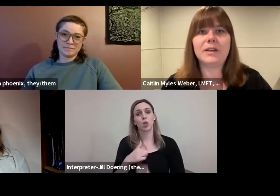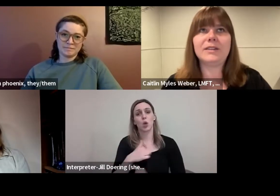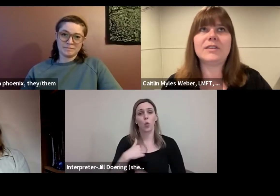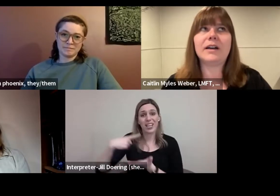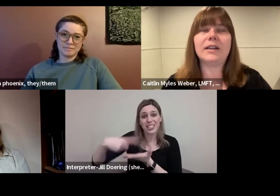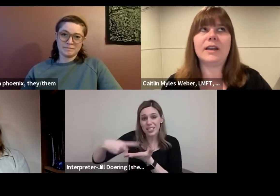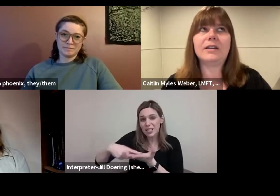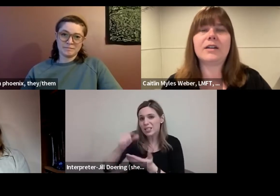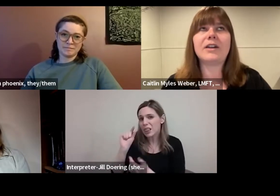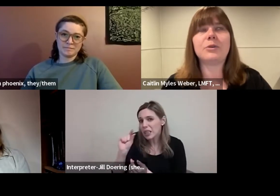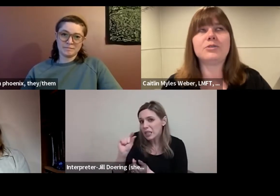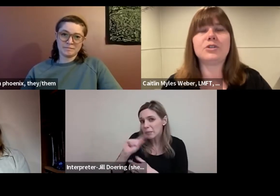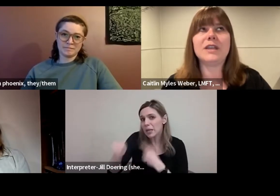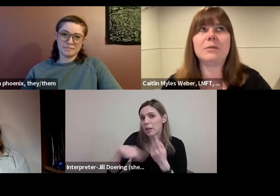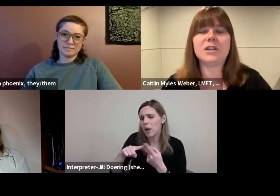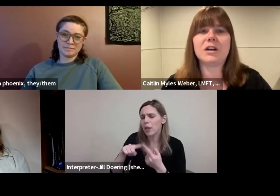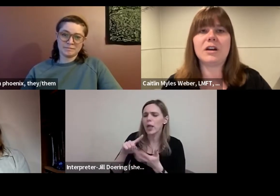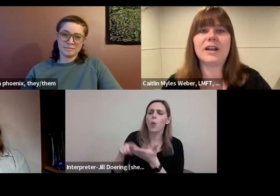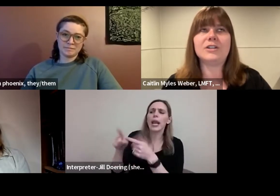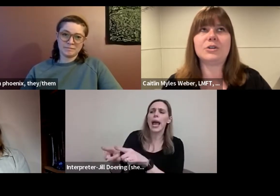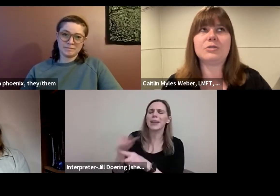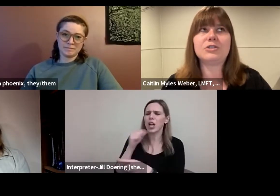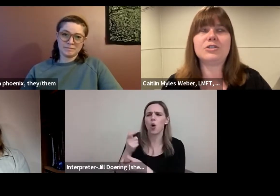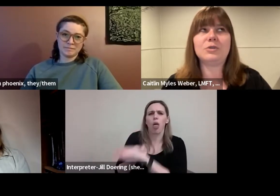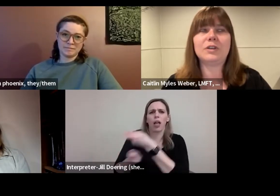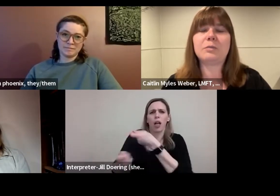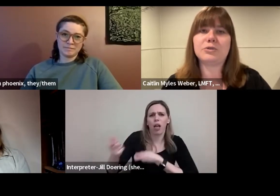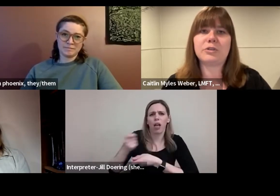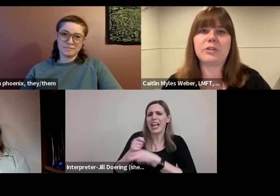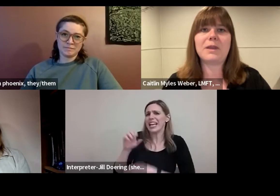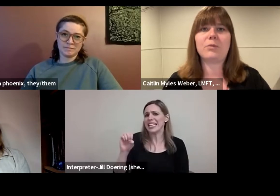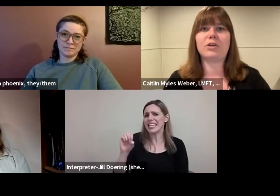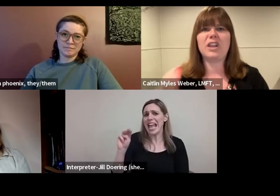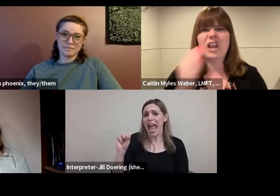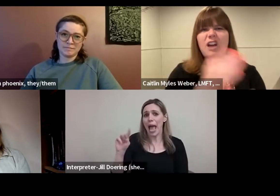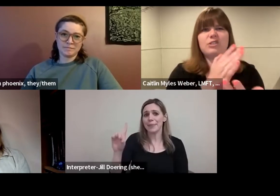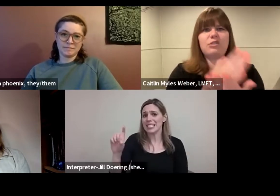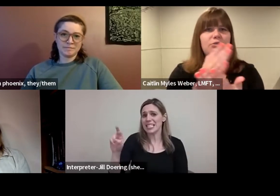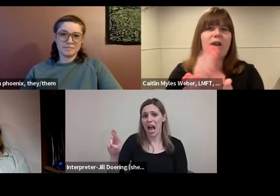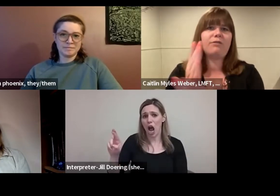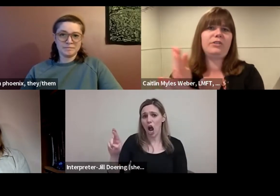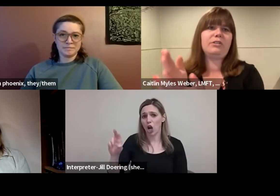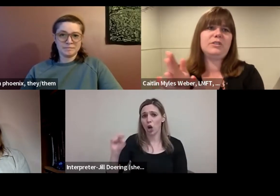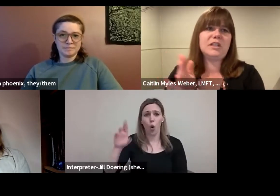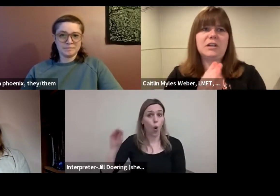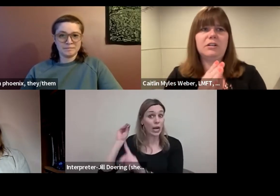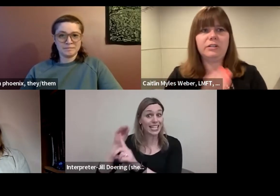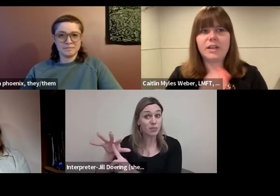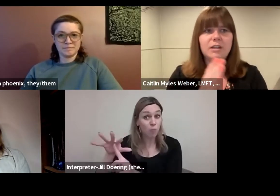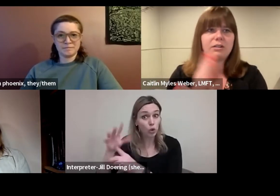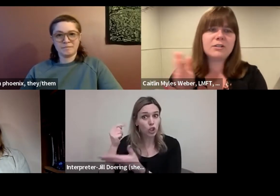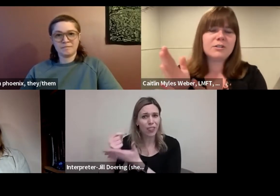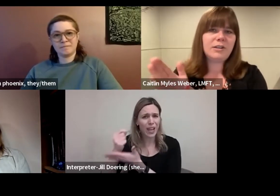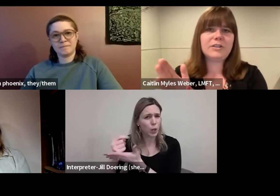But it's not like, I don't do EMDR and I don't do exposure therapy where you like have to go through every single detail and like...